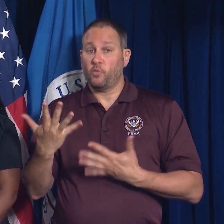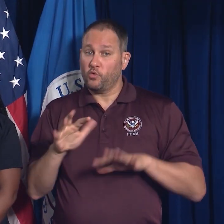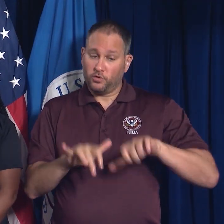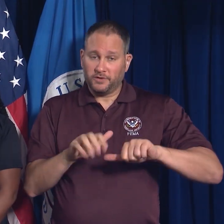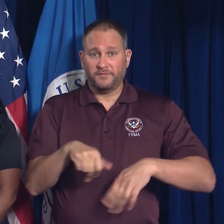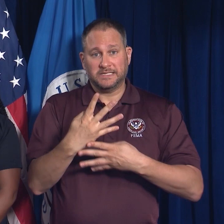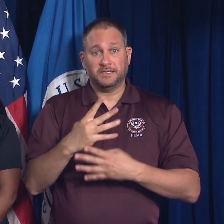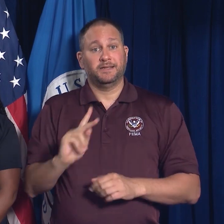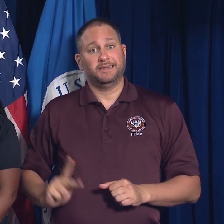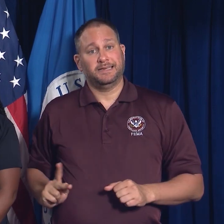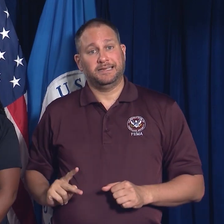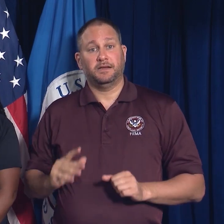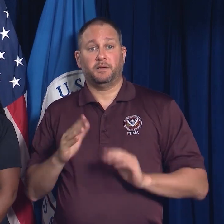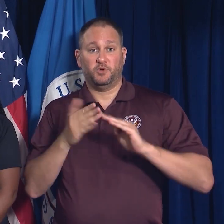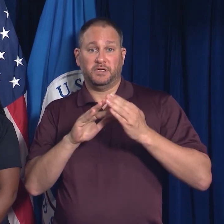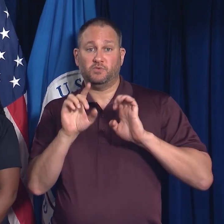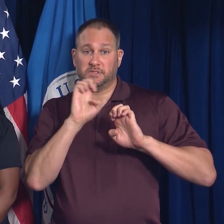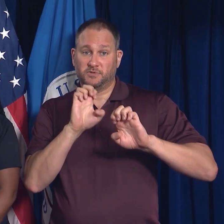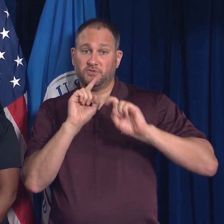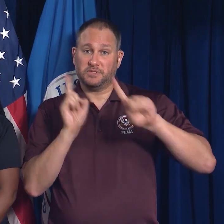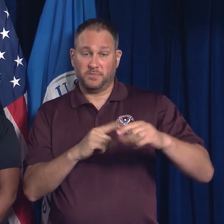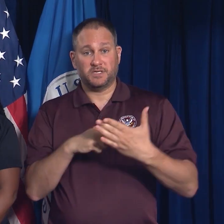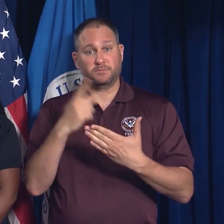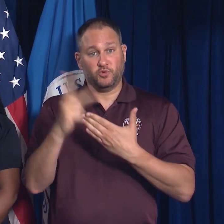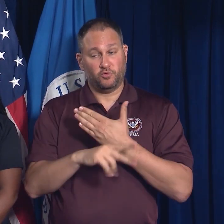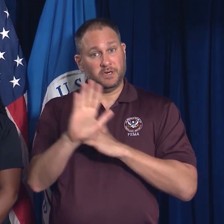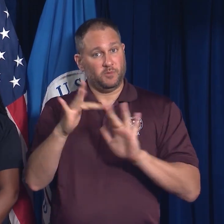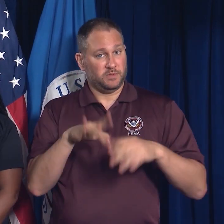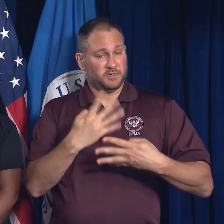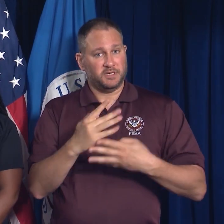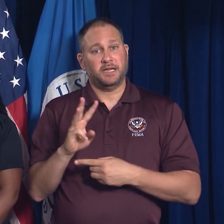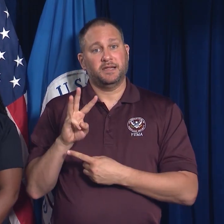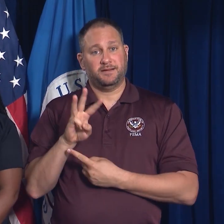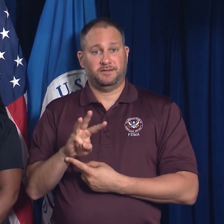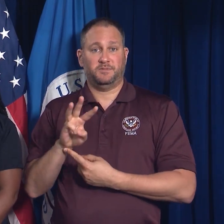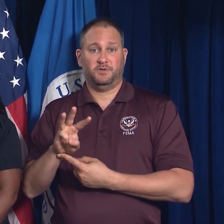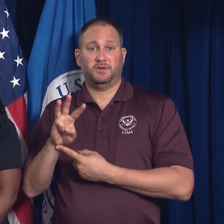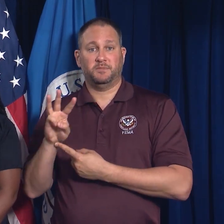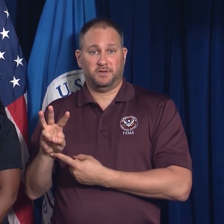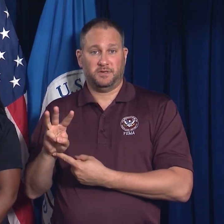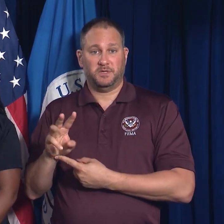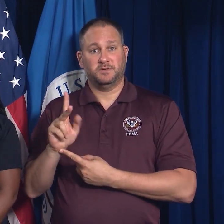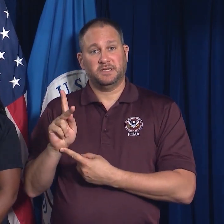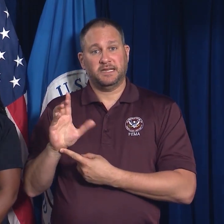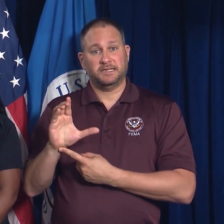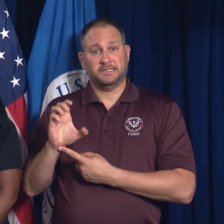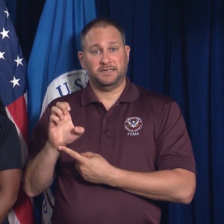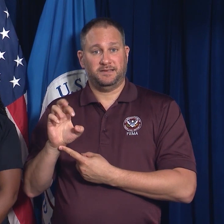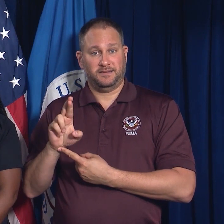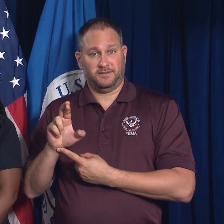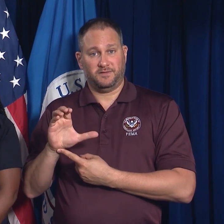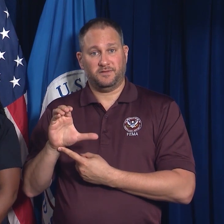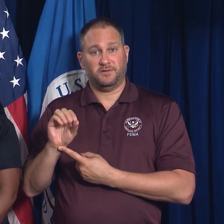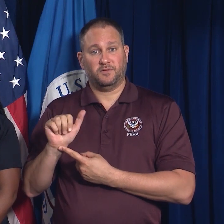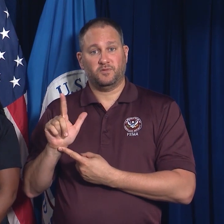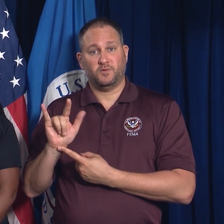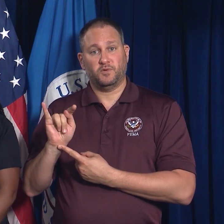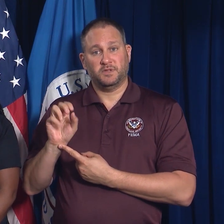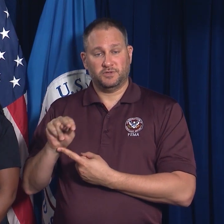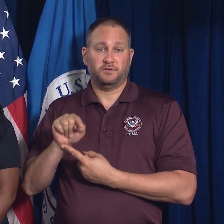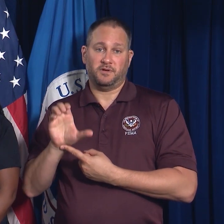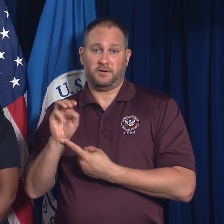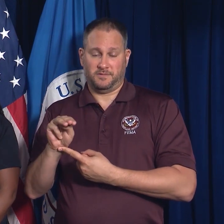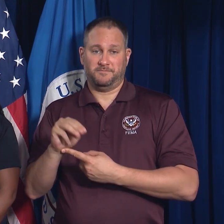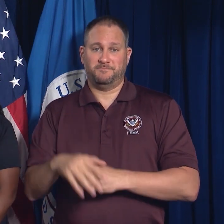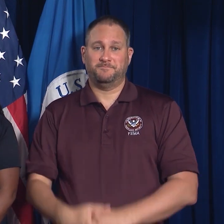or visit the Kidney Community Emergency Response Program website at www.kcercoalition.com.